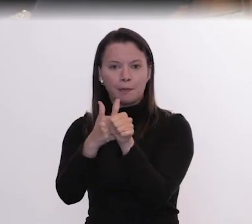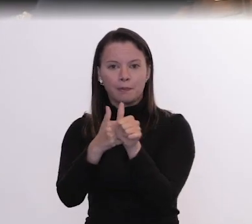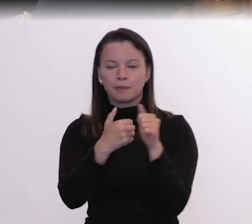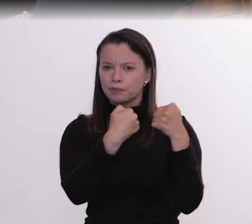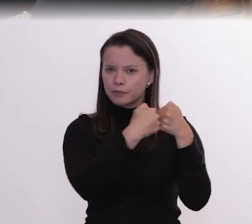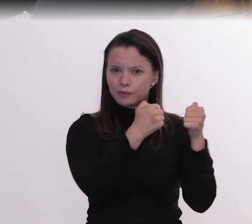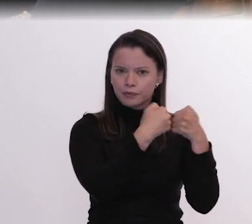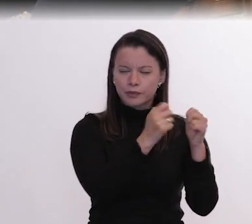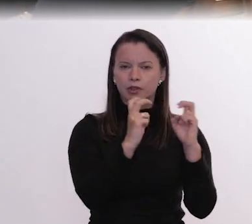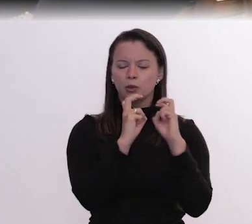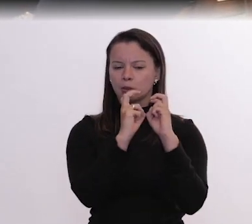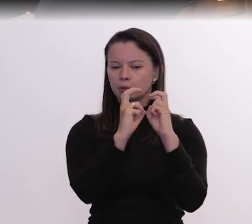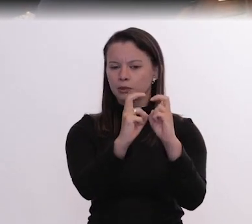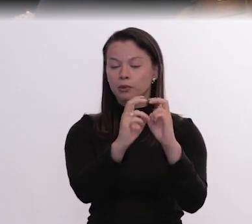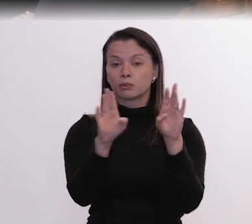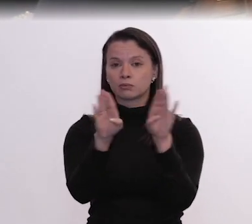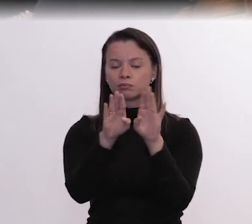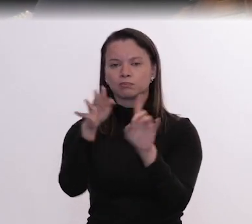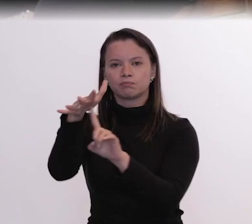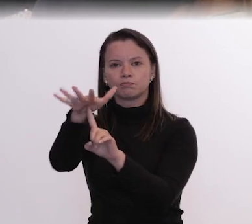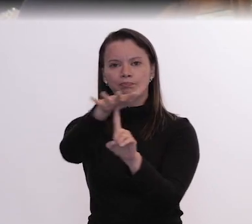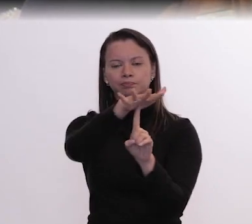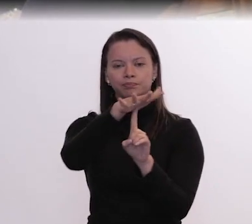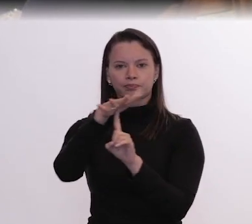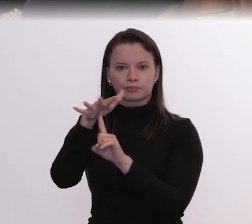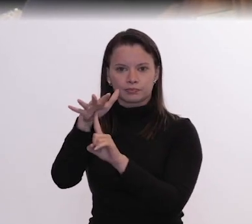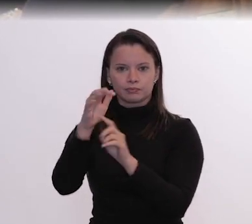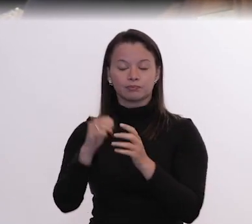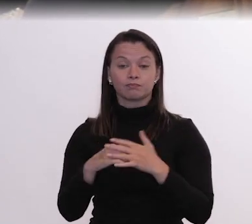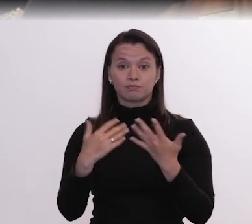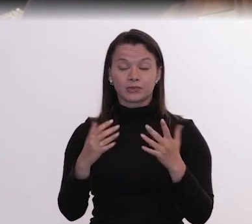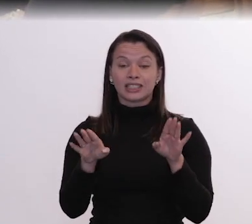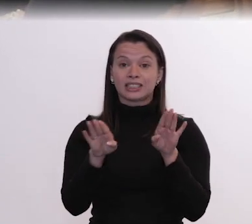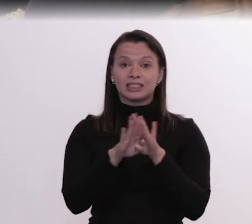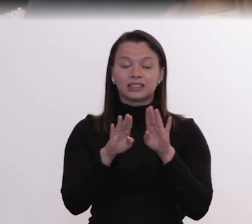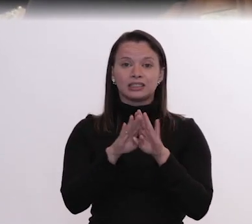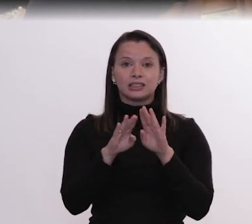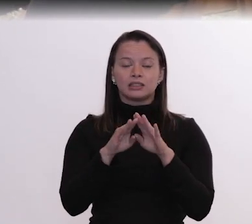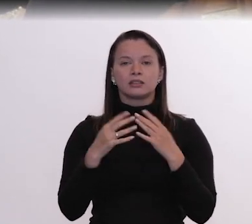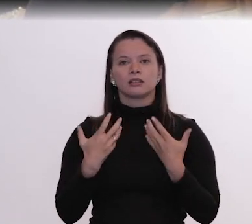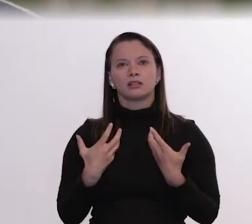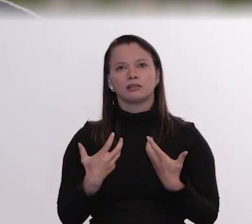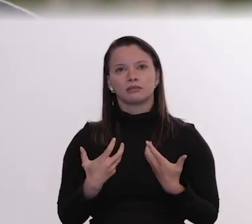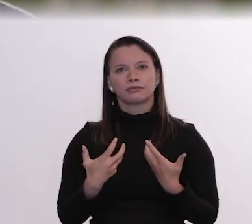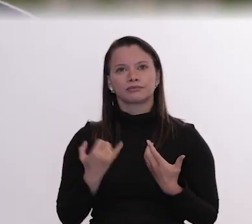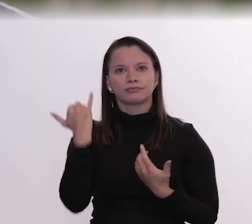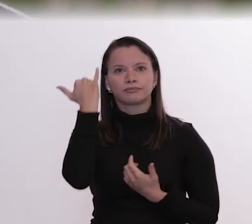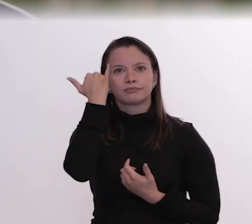So, topics such as active mobility, escape from sedentary lifestyle, green areas, sanitation,